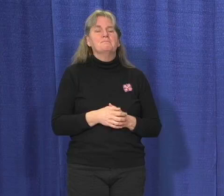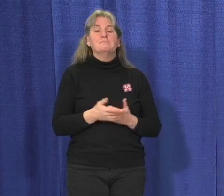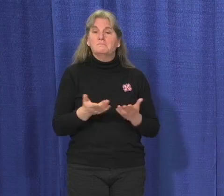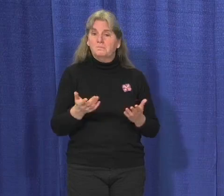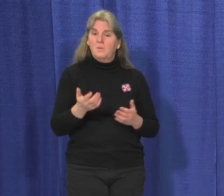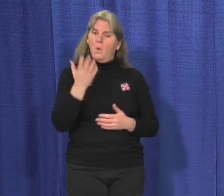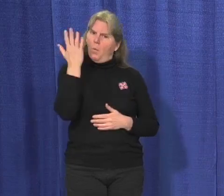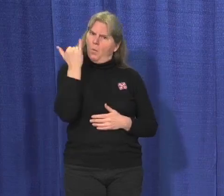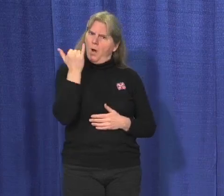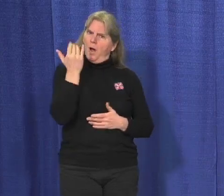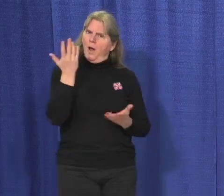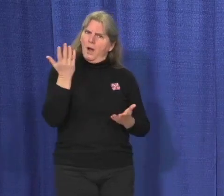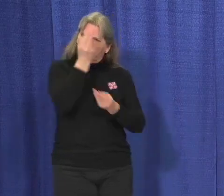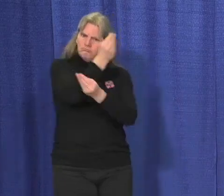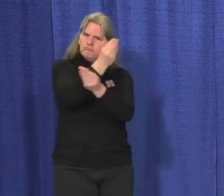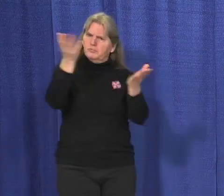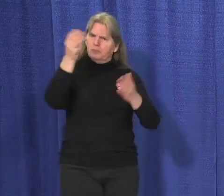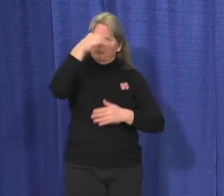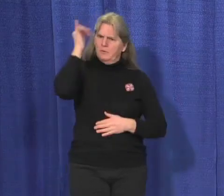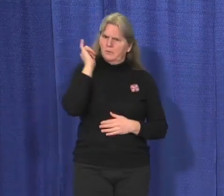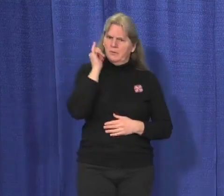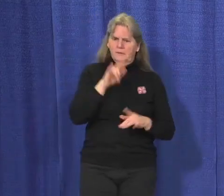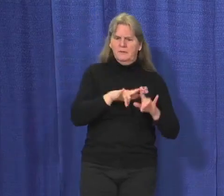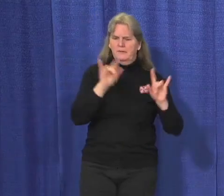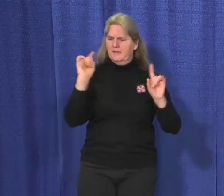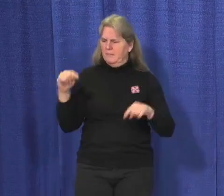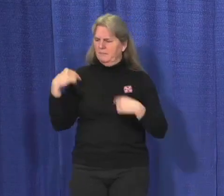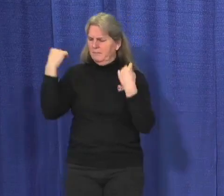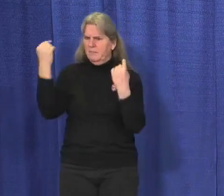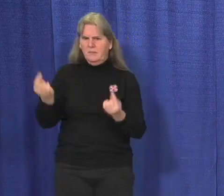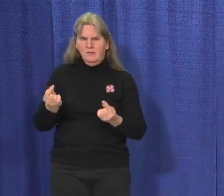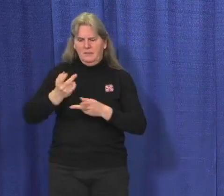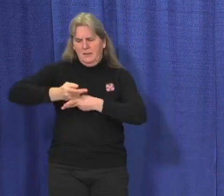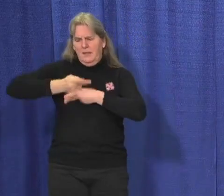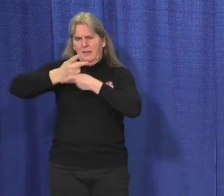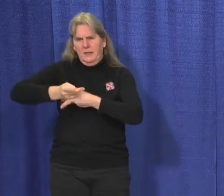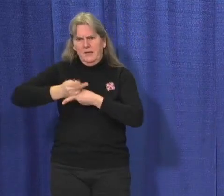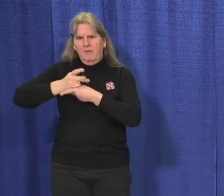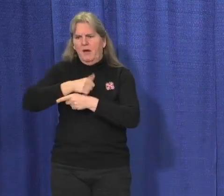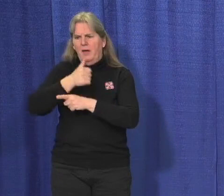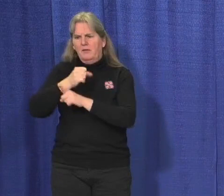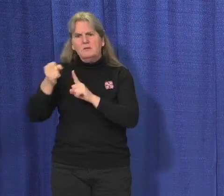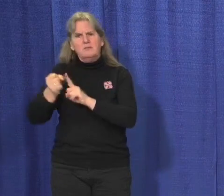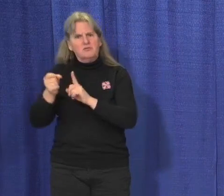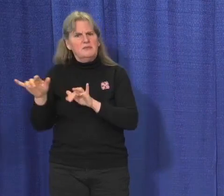We took this approach for the same reason we have acted with caution in many other